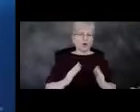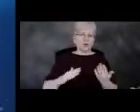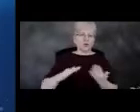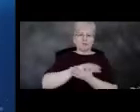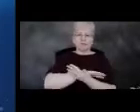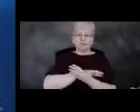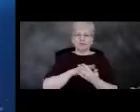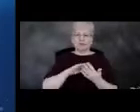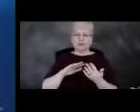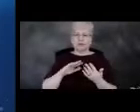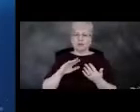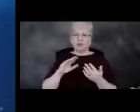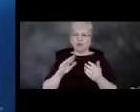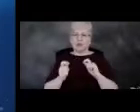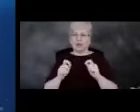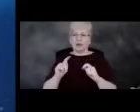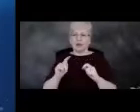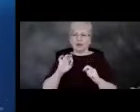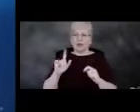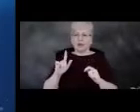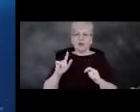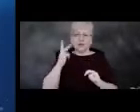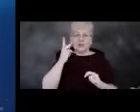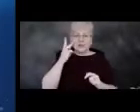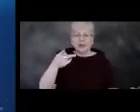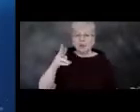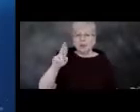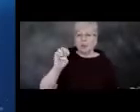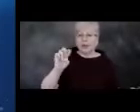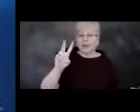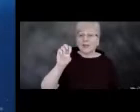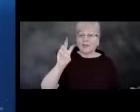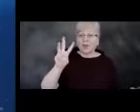16:53:57 So we have a preview button here. Click on the preview